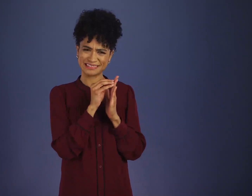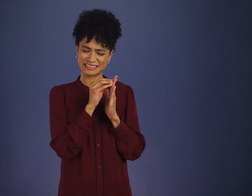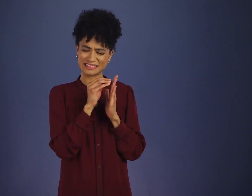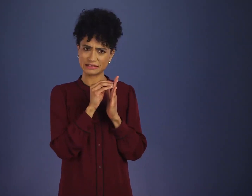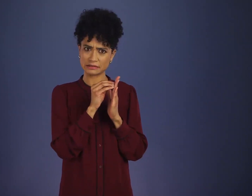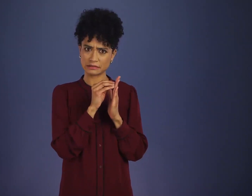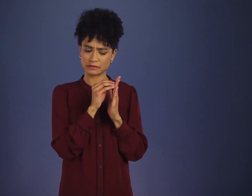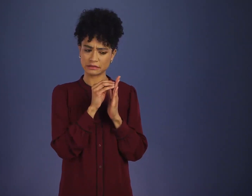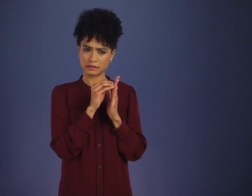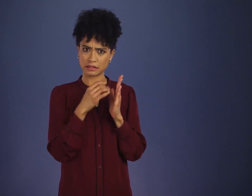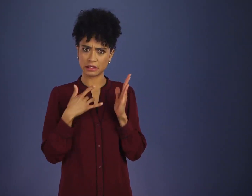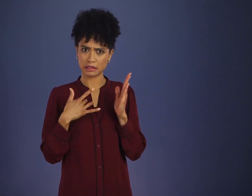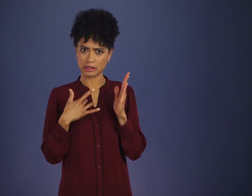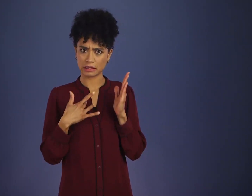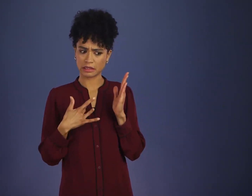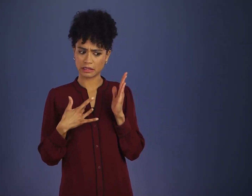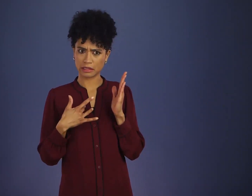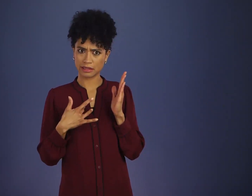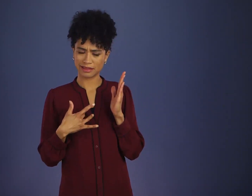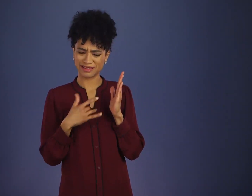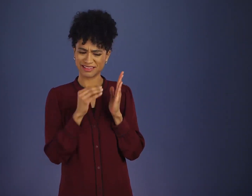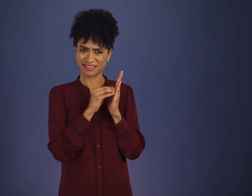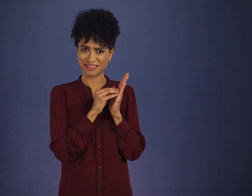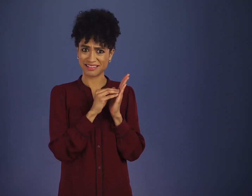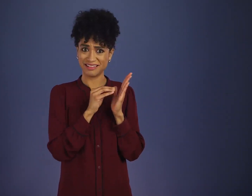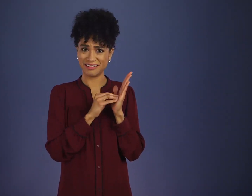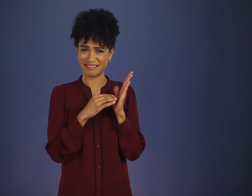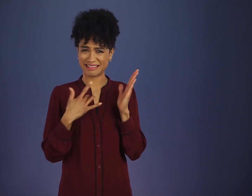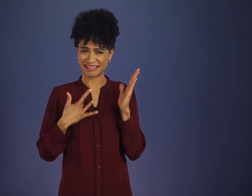that nothing but oblivion looks possible as a solution.